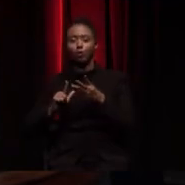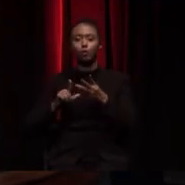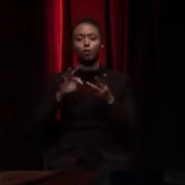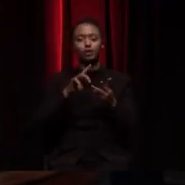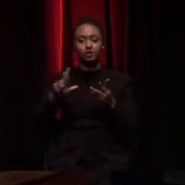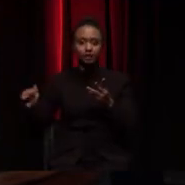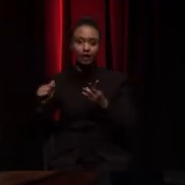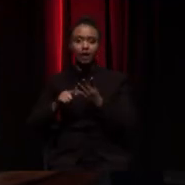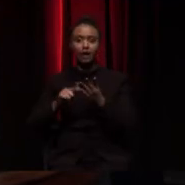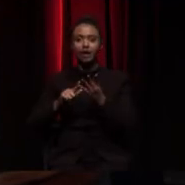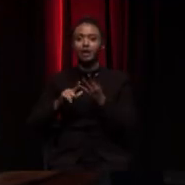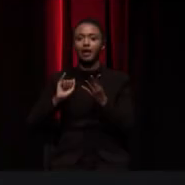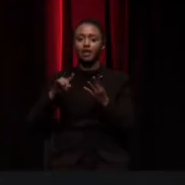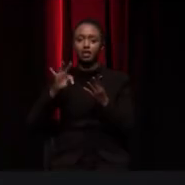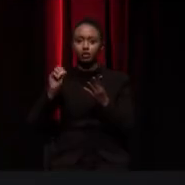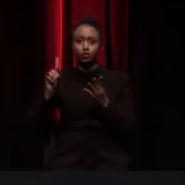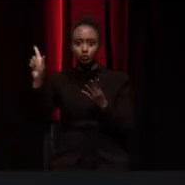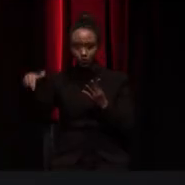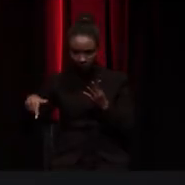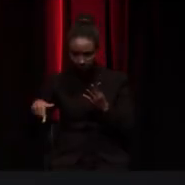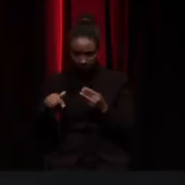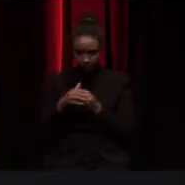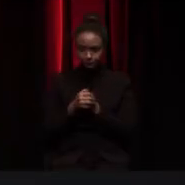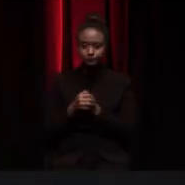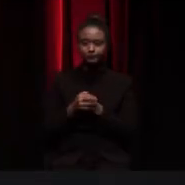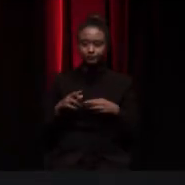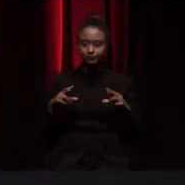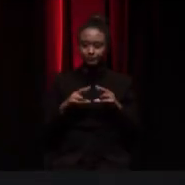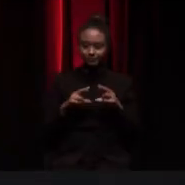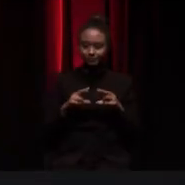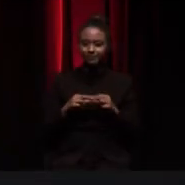So let’s begin. Please, André, we want to listen to you.